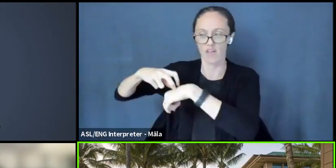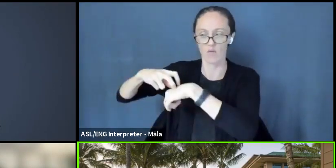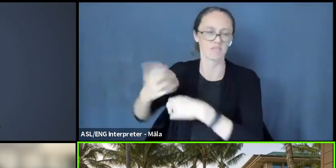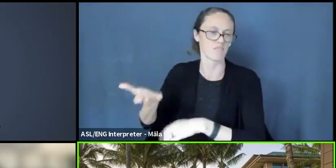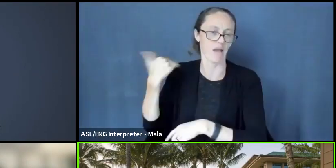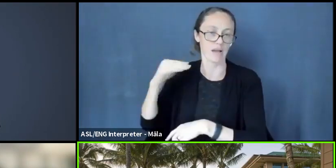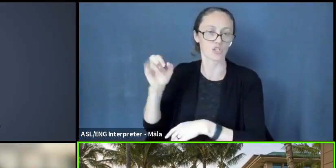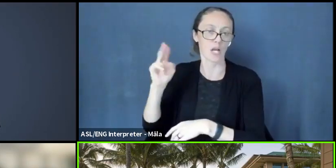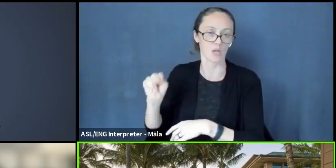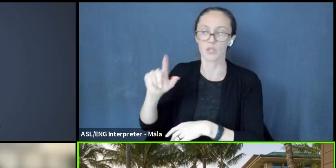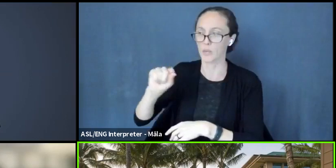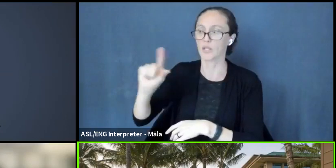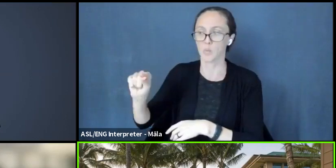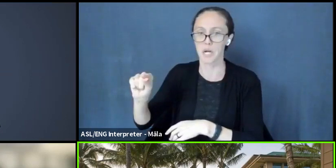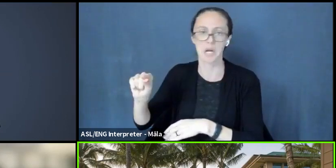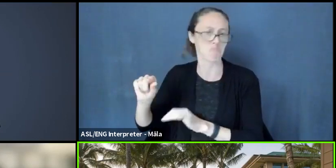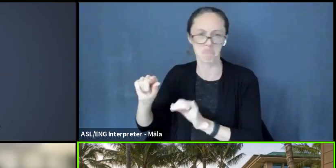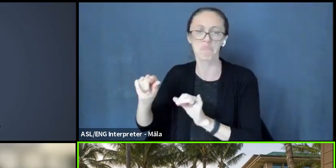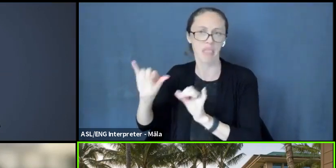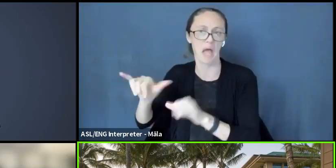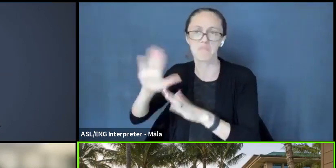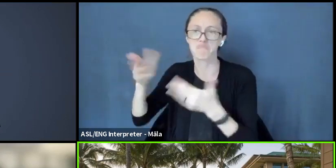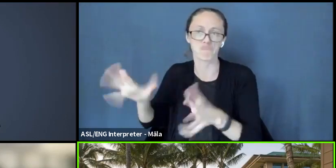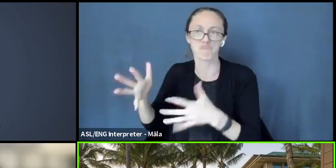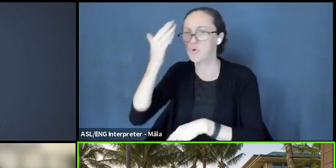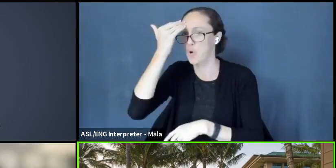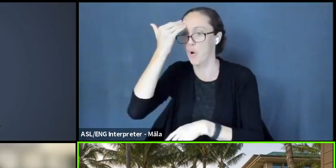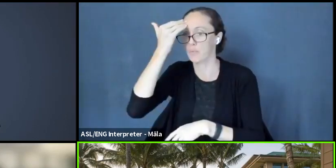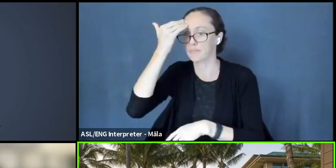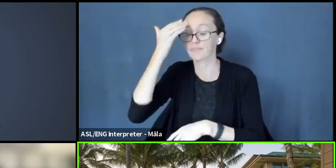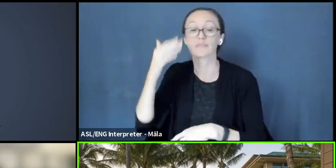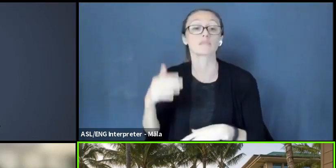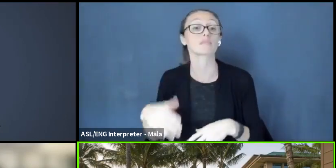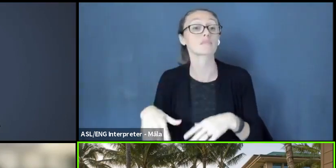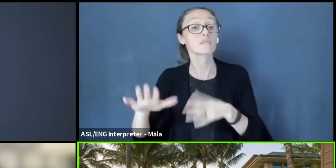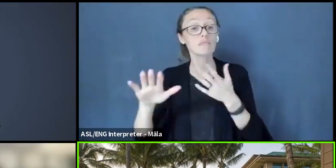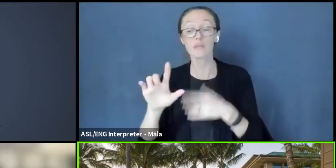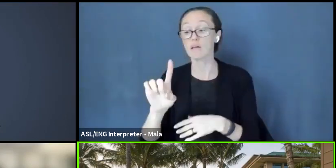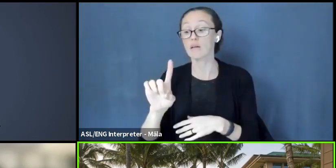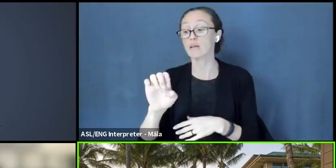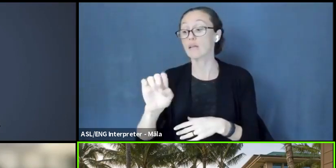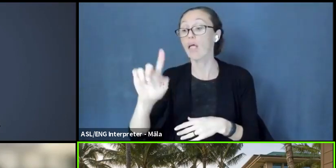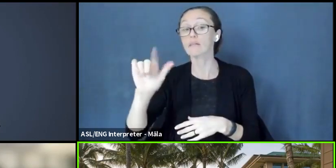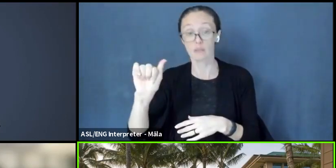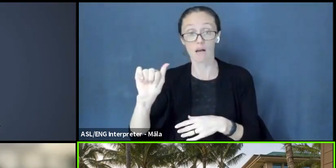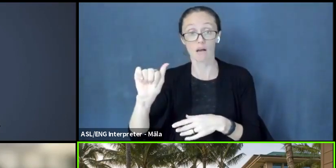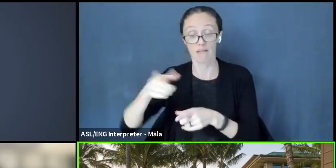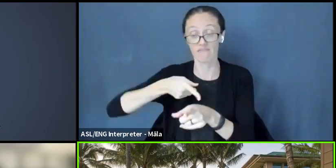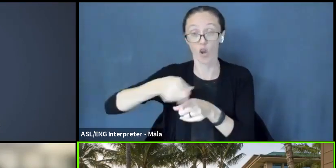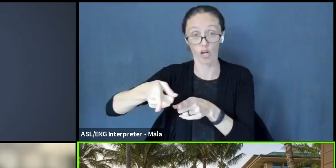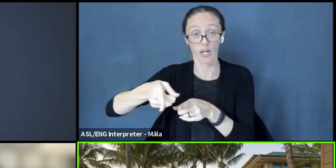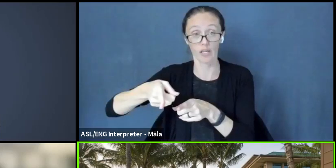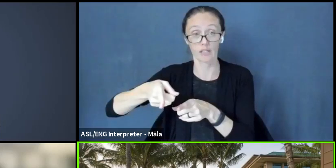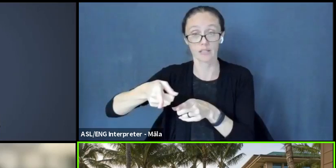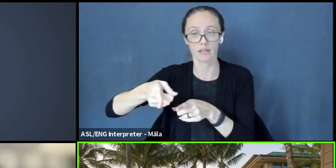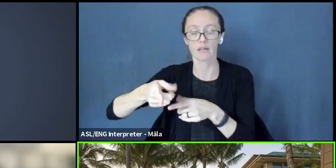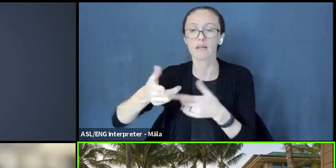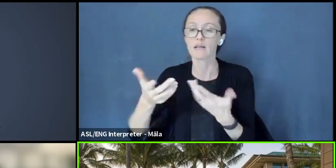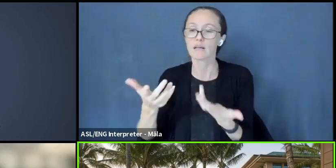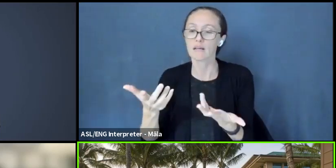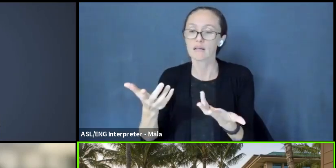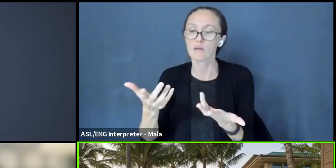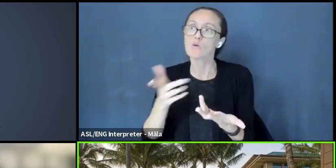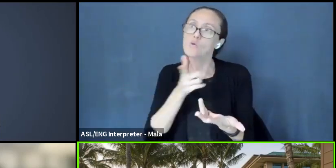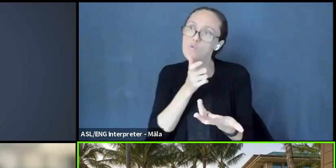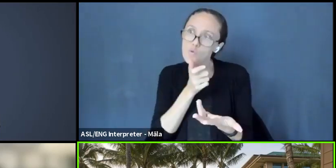With the Delta variant, what we are seeing is that some of these, in people with underlying